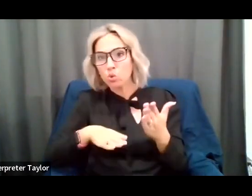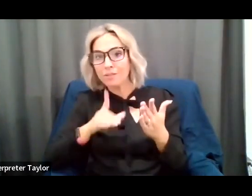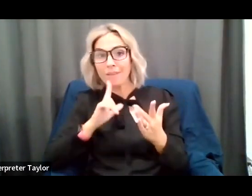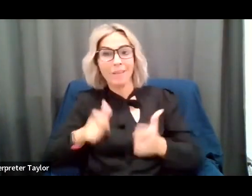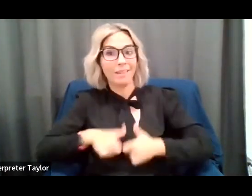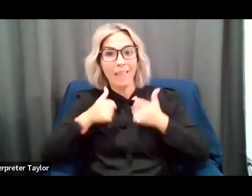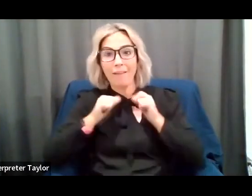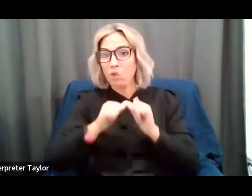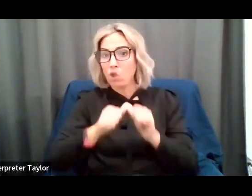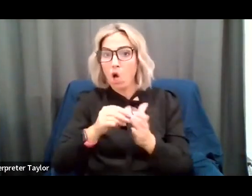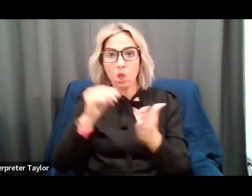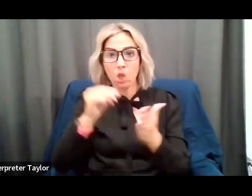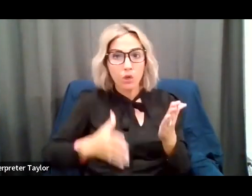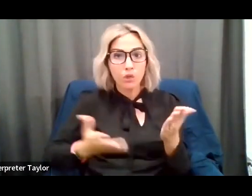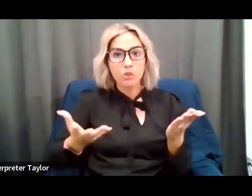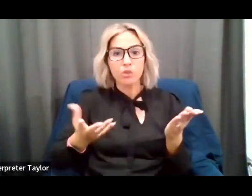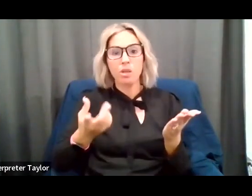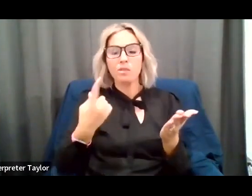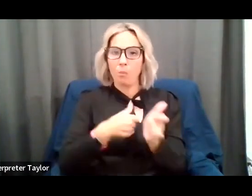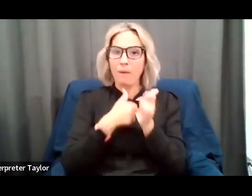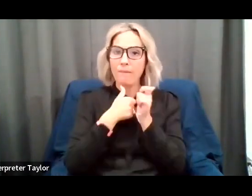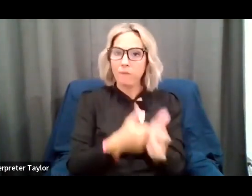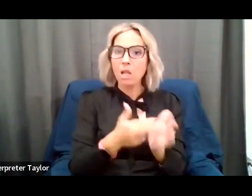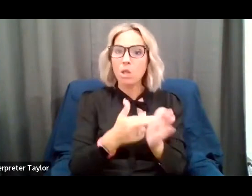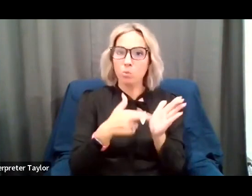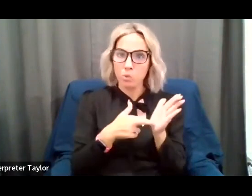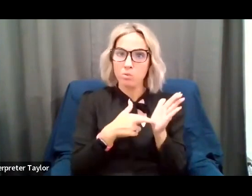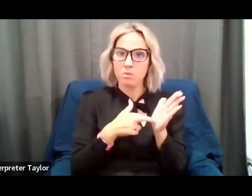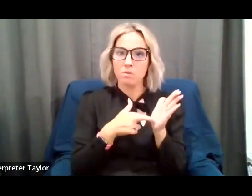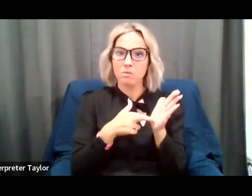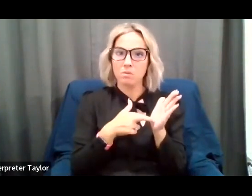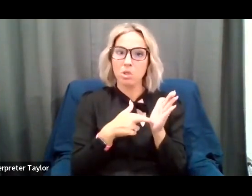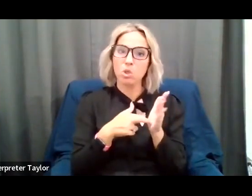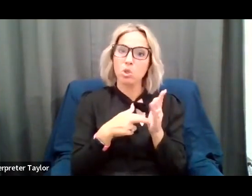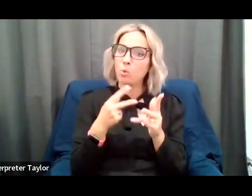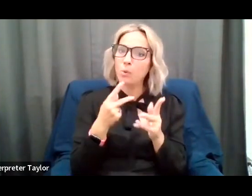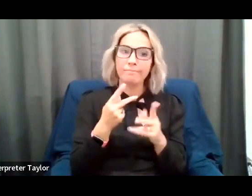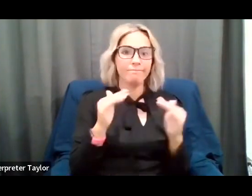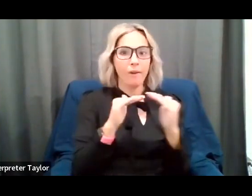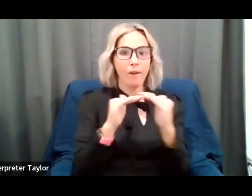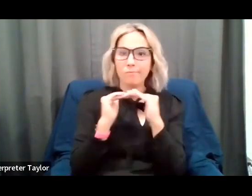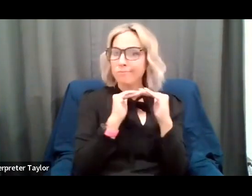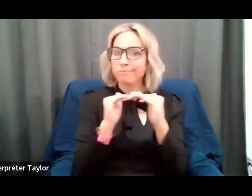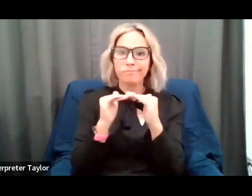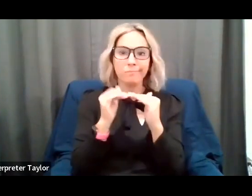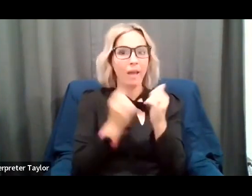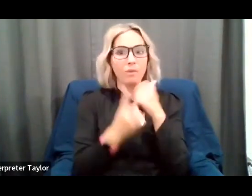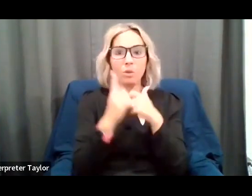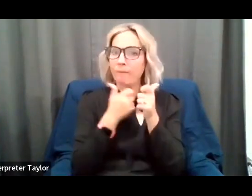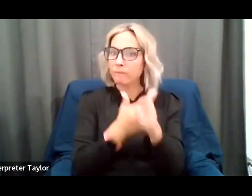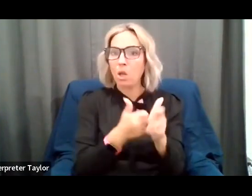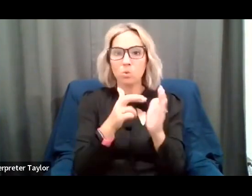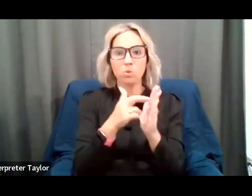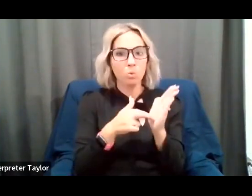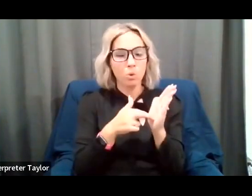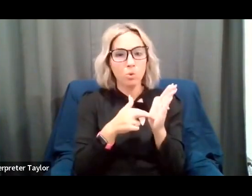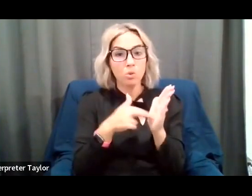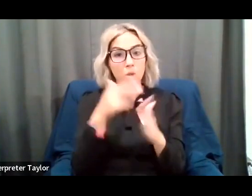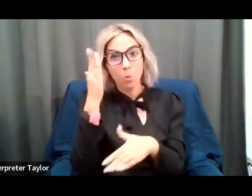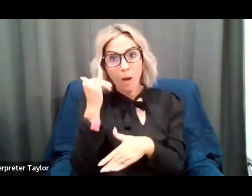is that we abide by the rules. We treat everyone fairly according to the rules. Because we're going to send our students